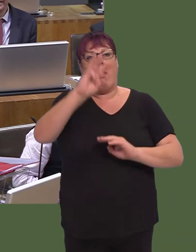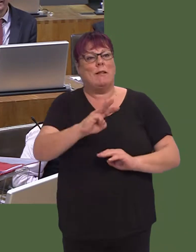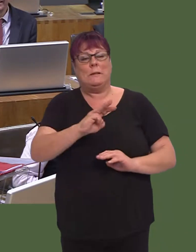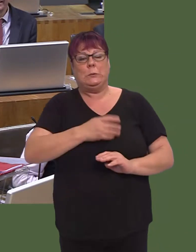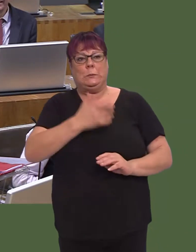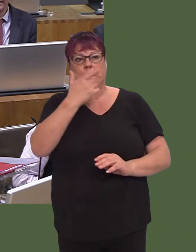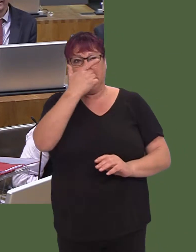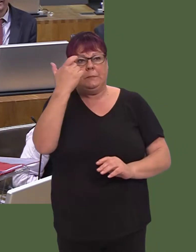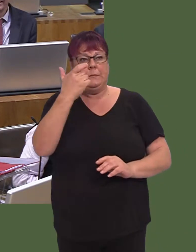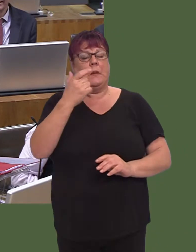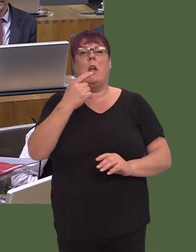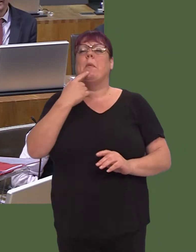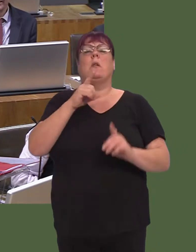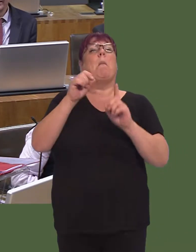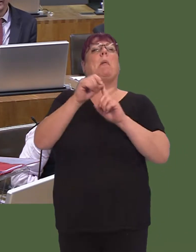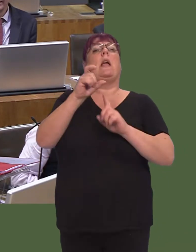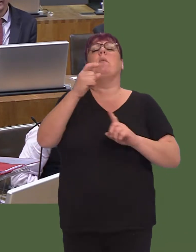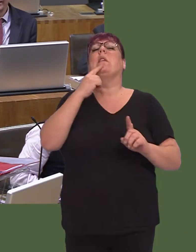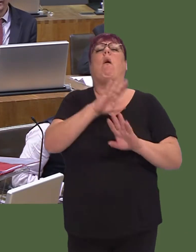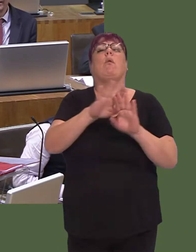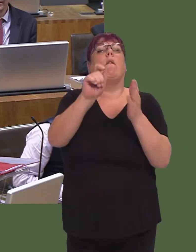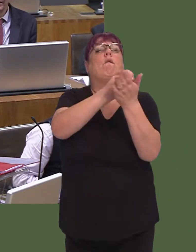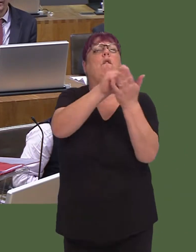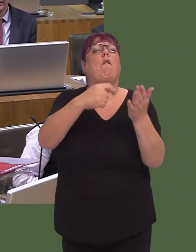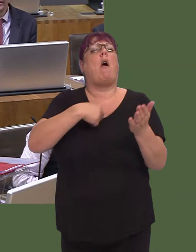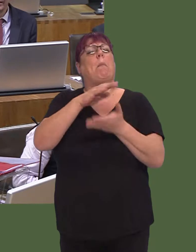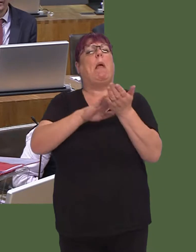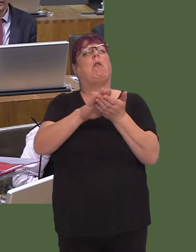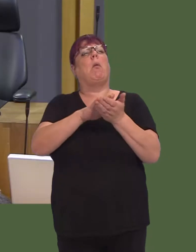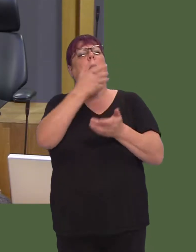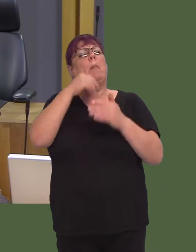somehow the people of Wales are misguided because they don't vote for Plaid Cymru and for him as First Minister.